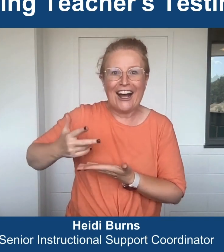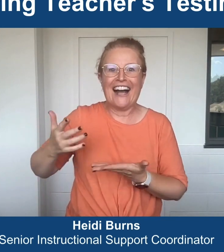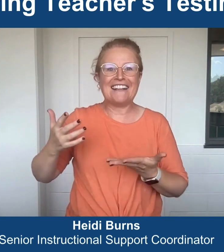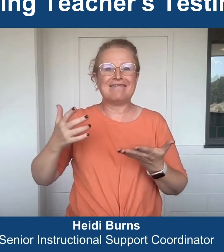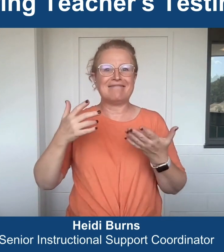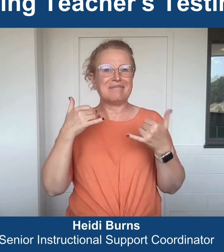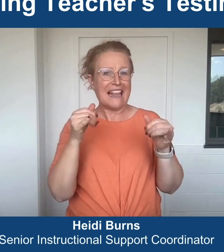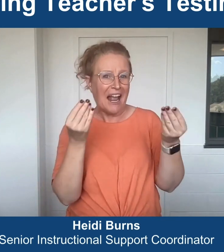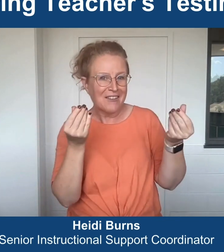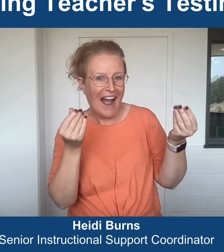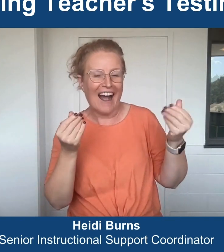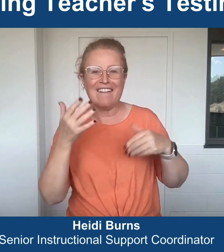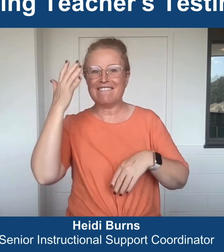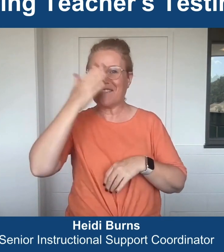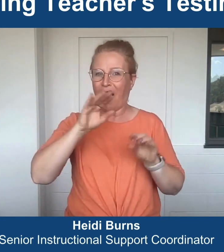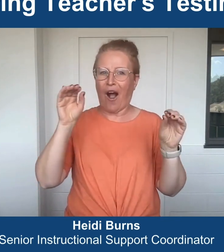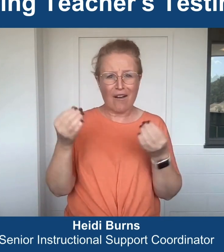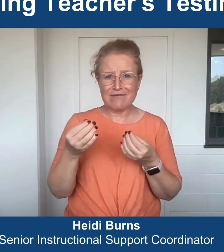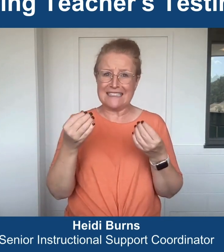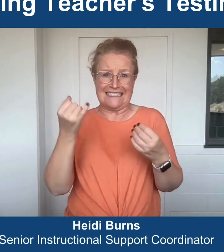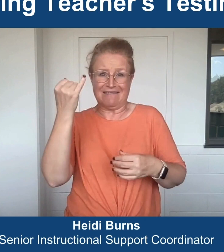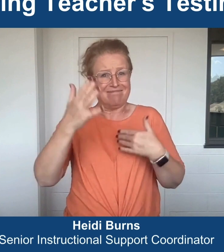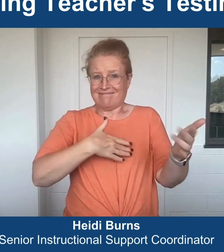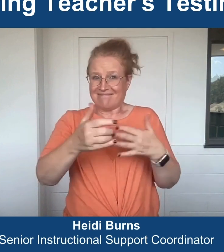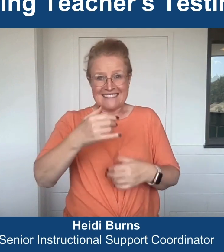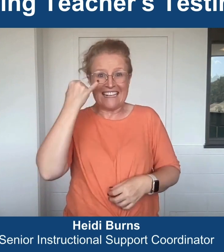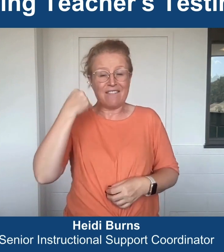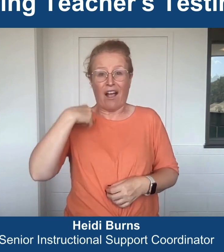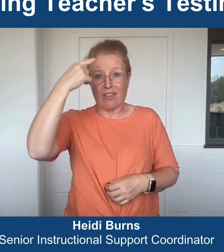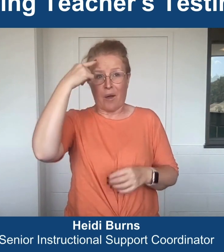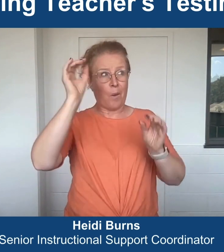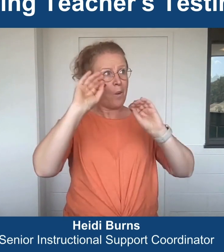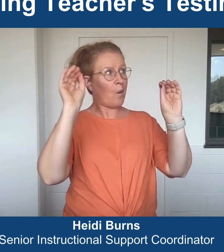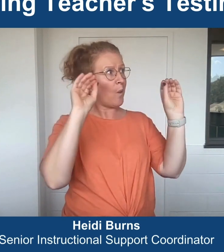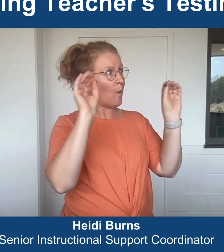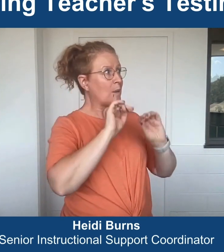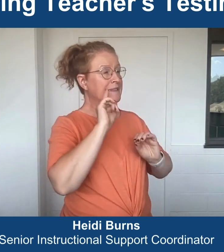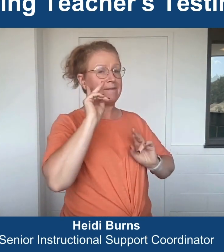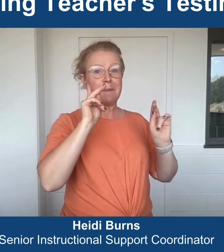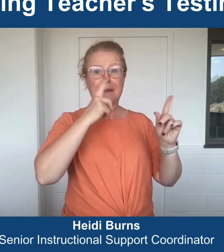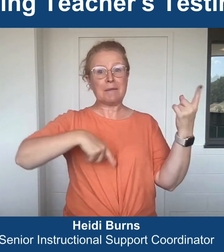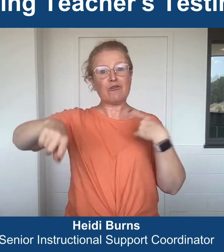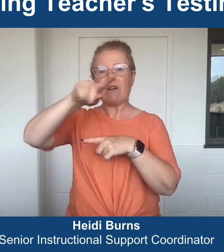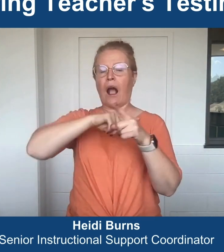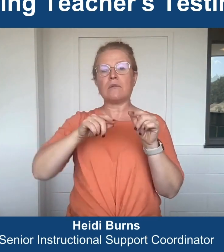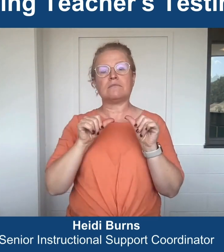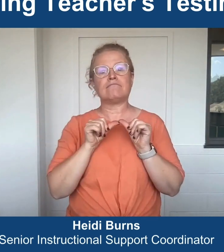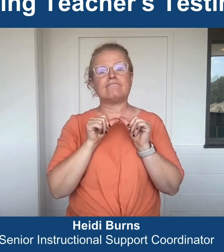whether it's the cafeteria, in the hallway, in the parking lot, at the playground or the front office.